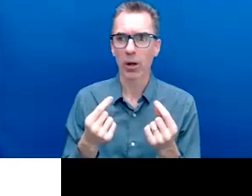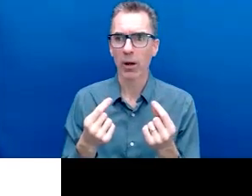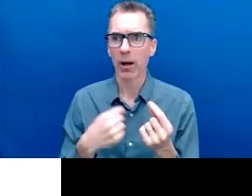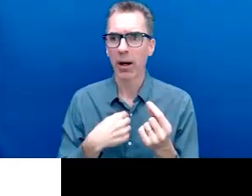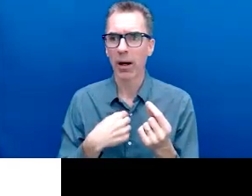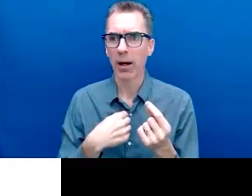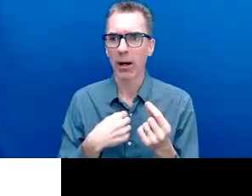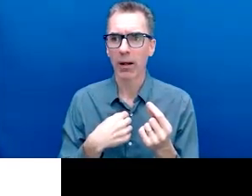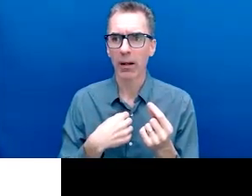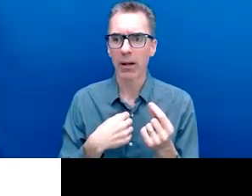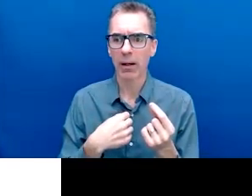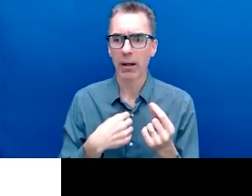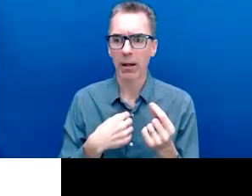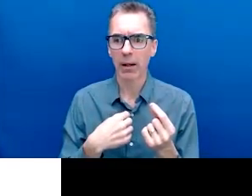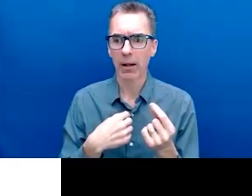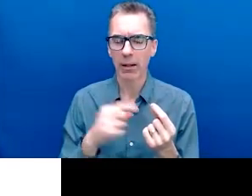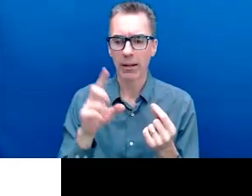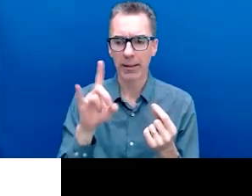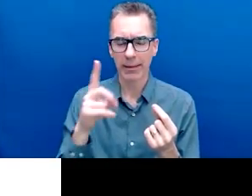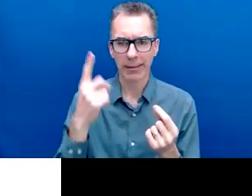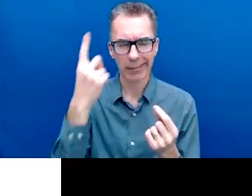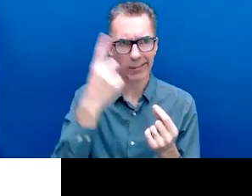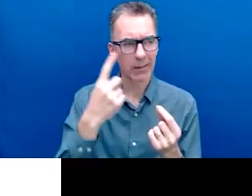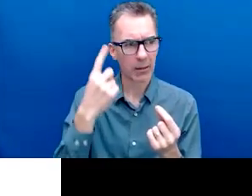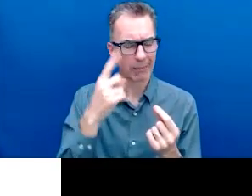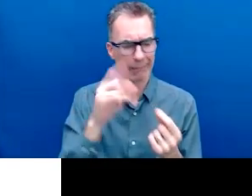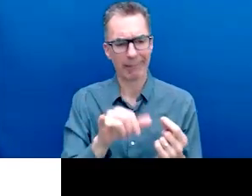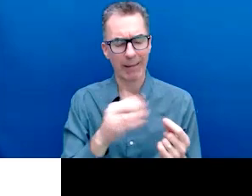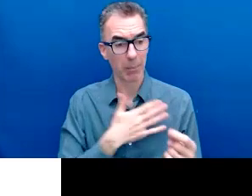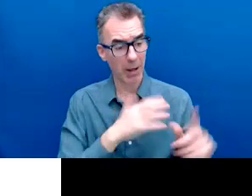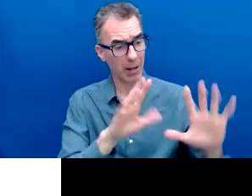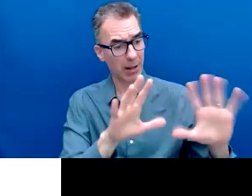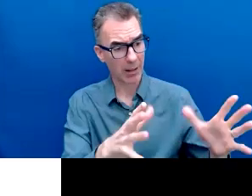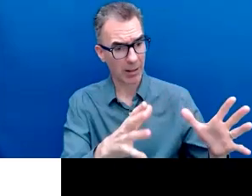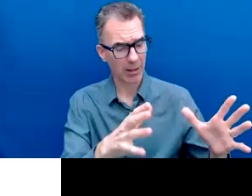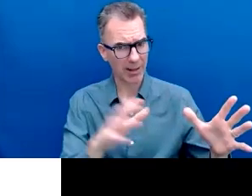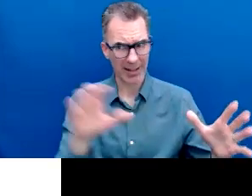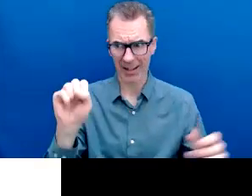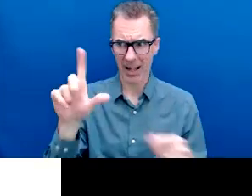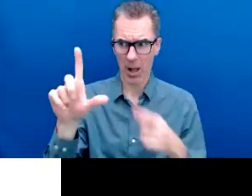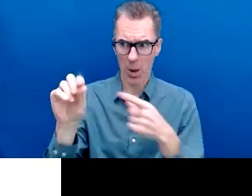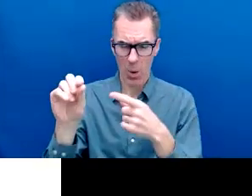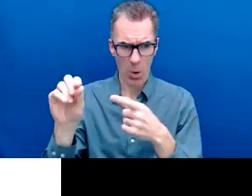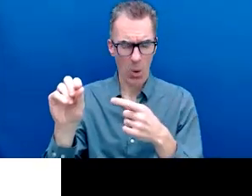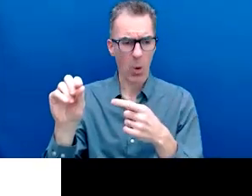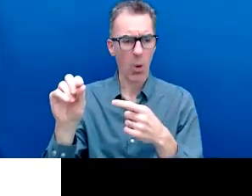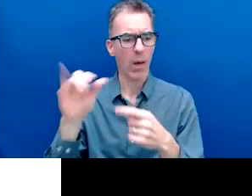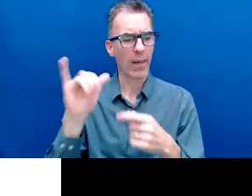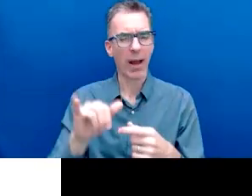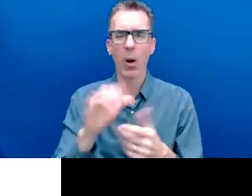what do I have to do to have my students meet the SLOs, the objectives of the course, on the course outline of record